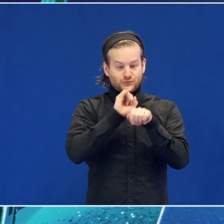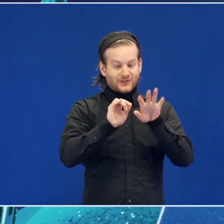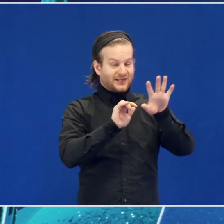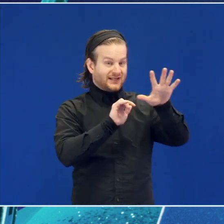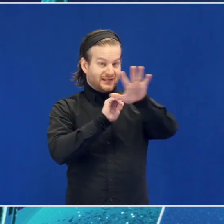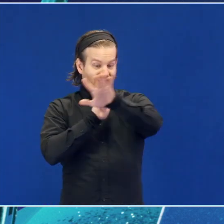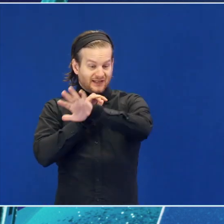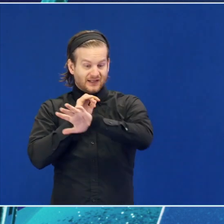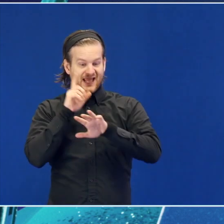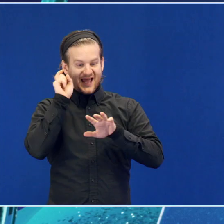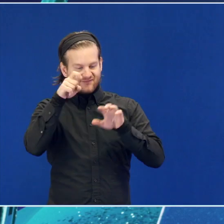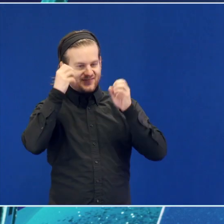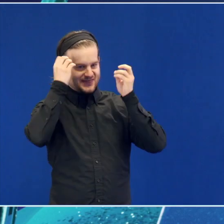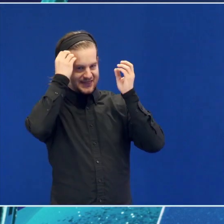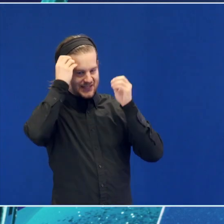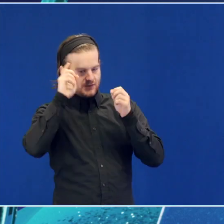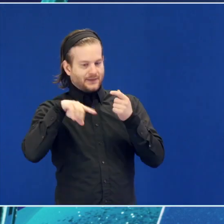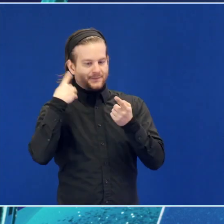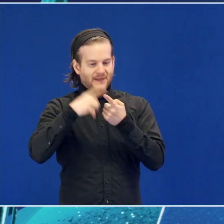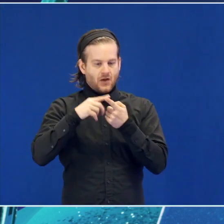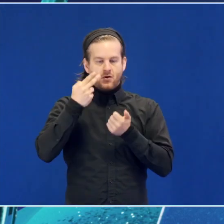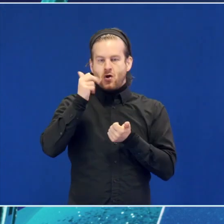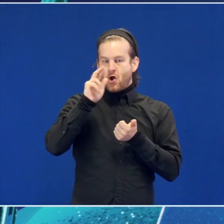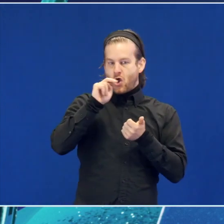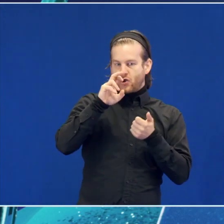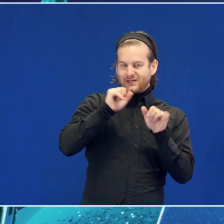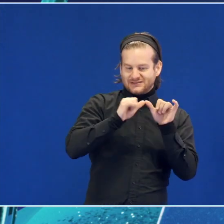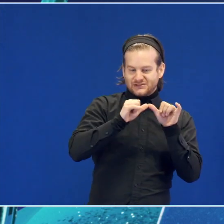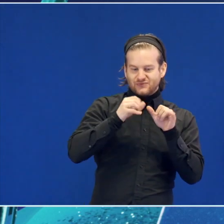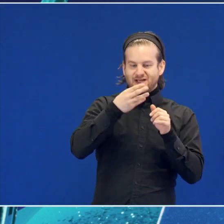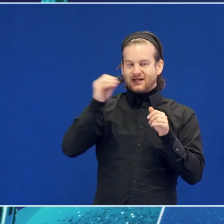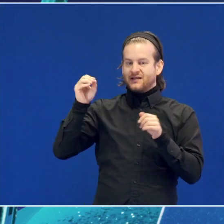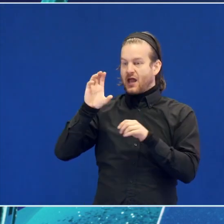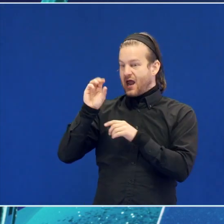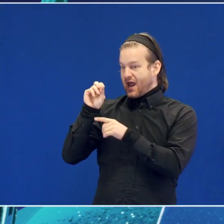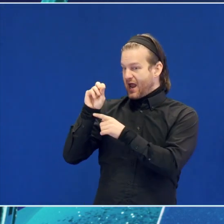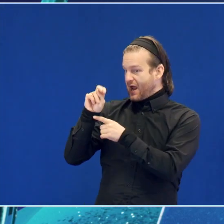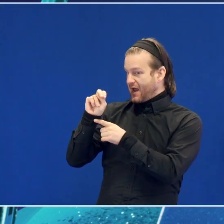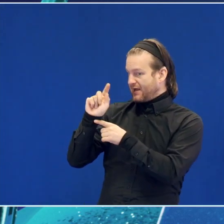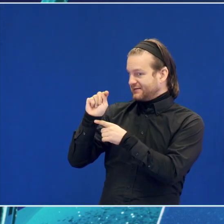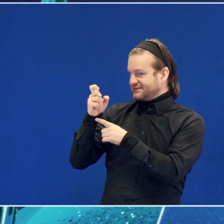and "context engineering," right? And if you hear these words inside your organization,